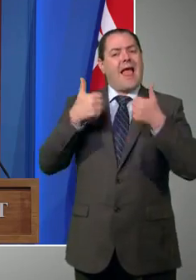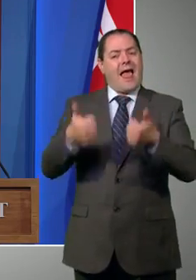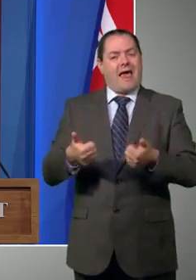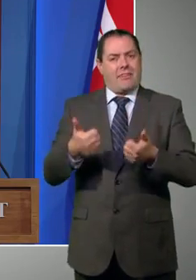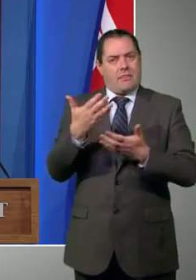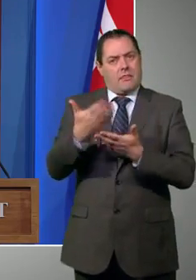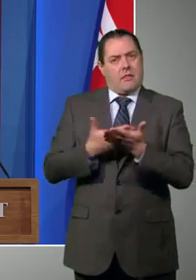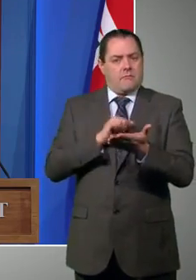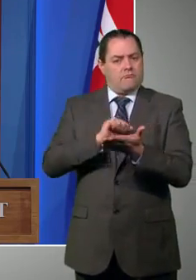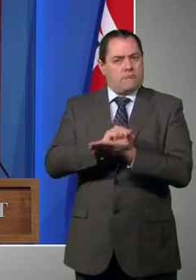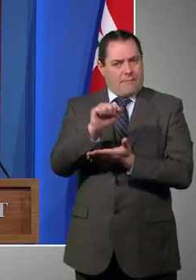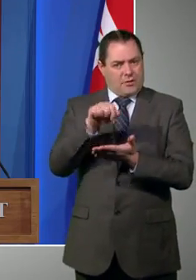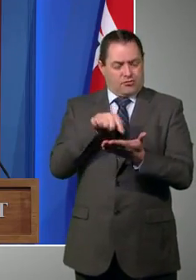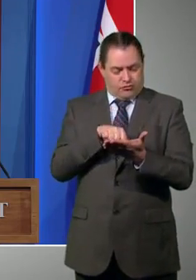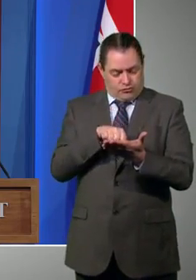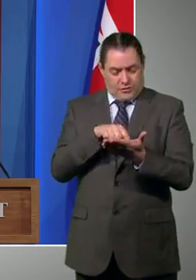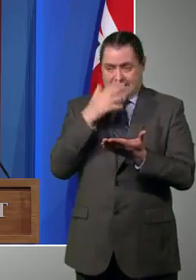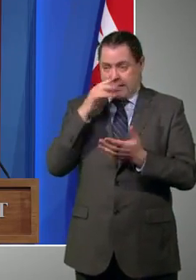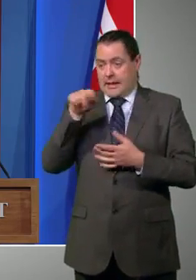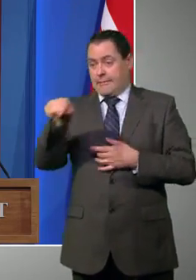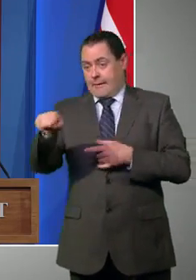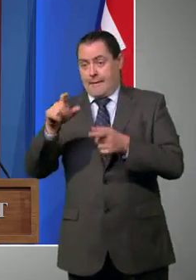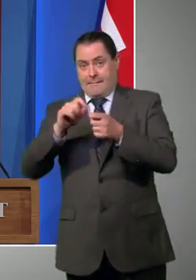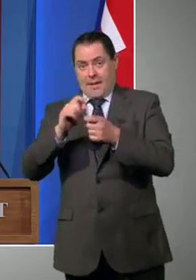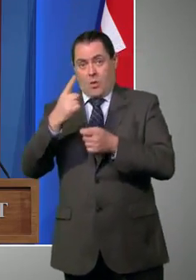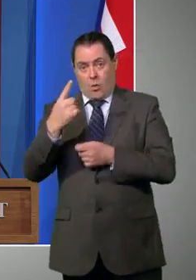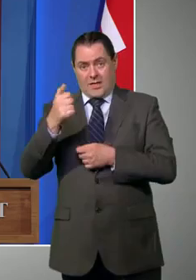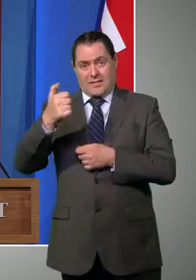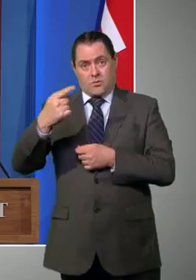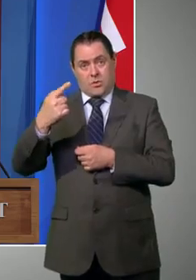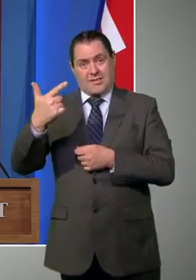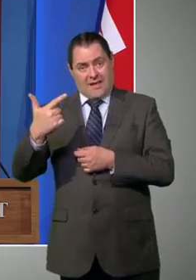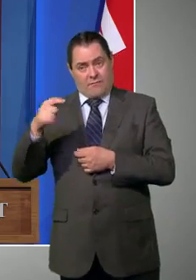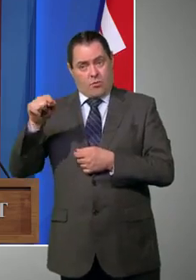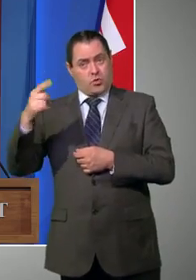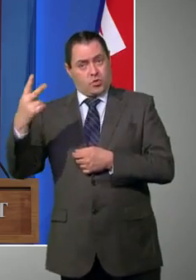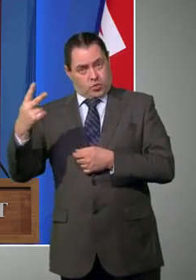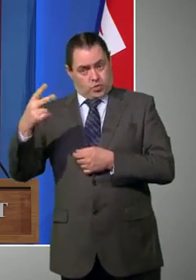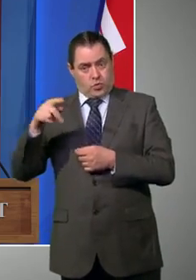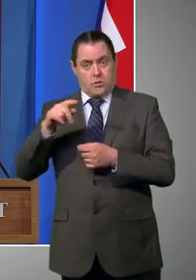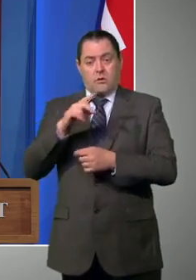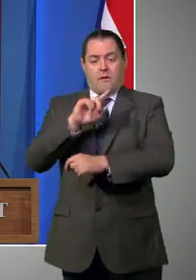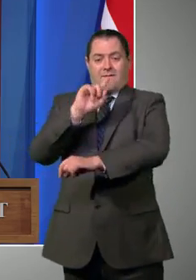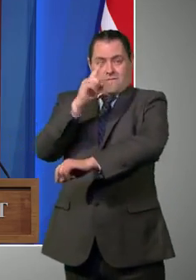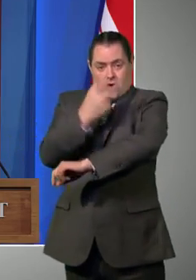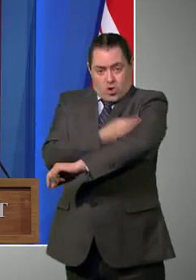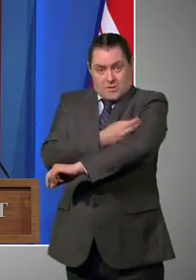effectiveness after the second dose for both the the vaccines